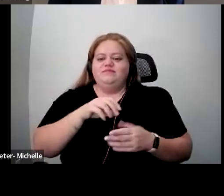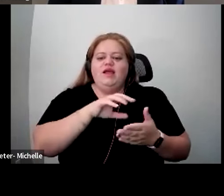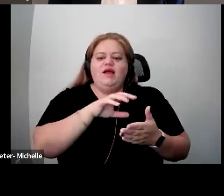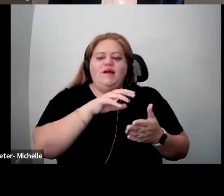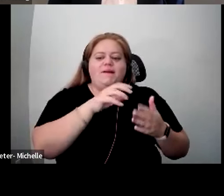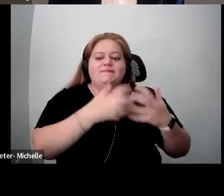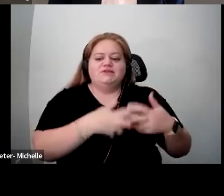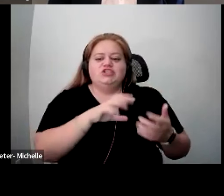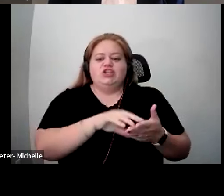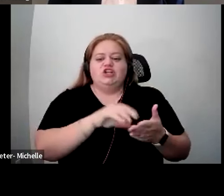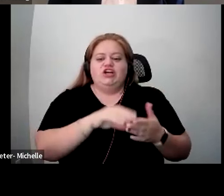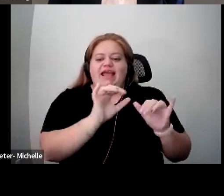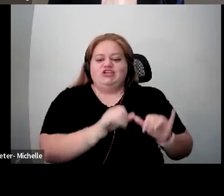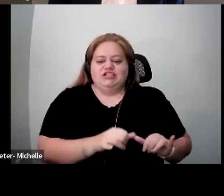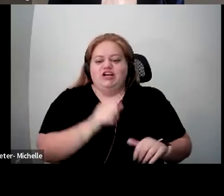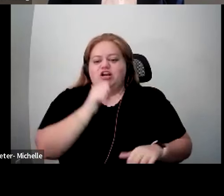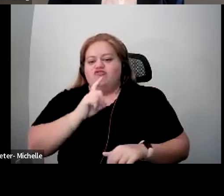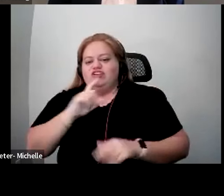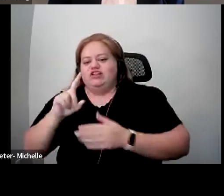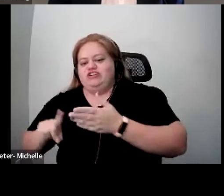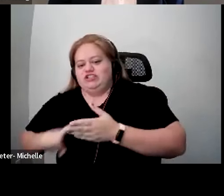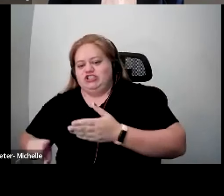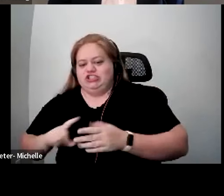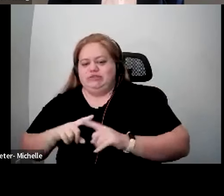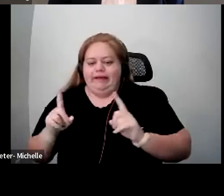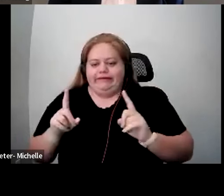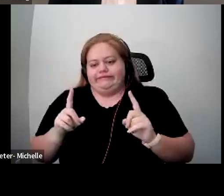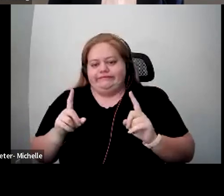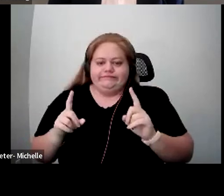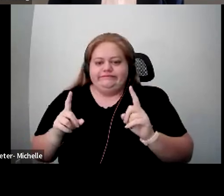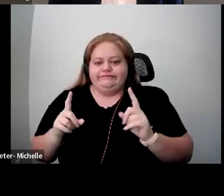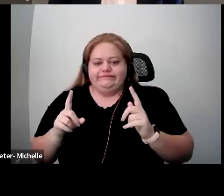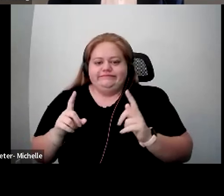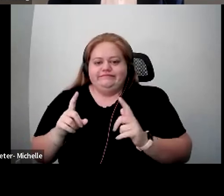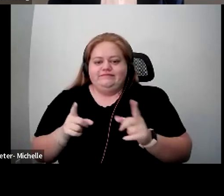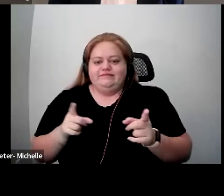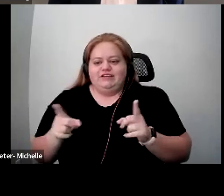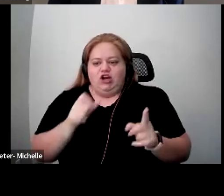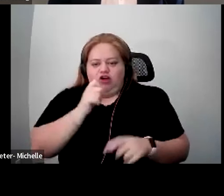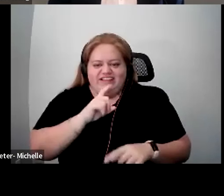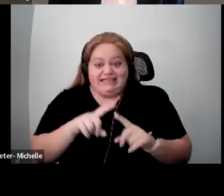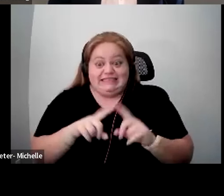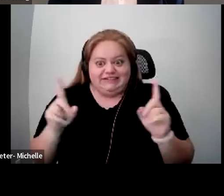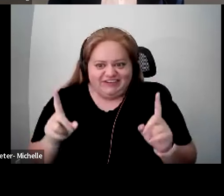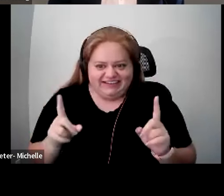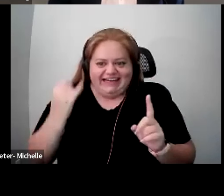But I guess there is no strict difference between these two.